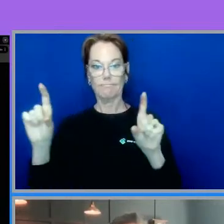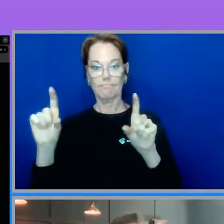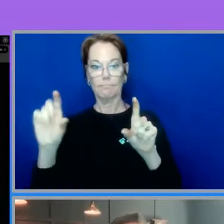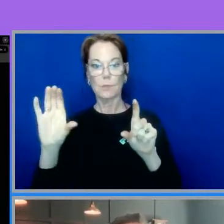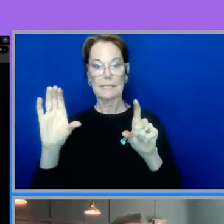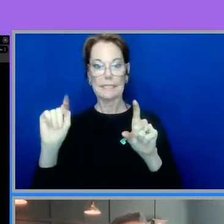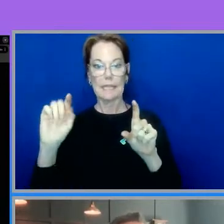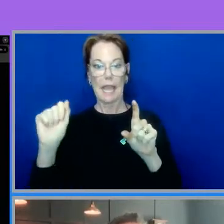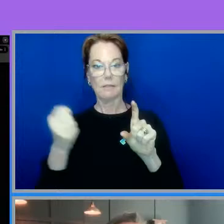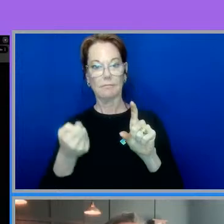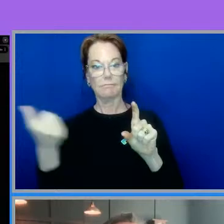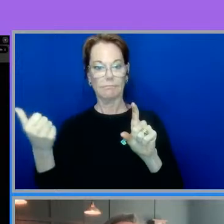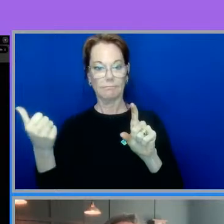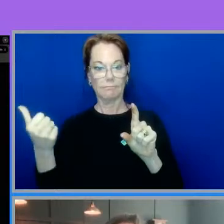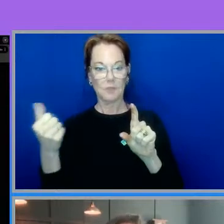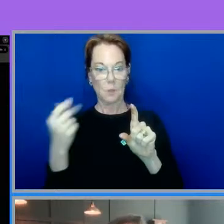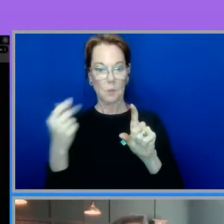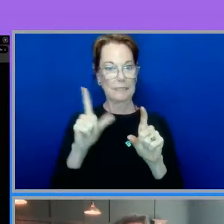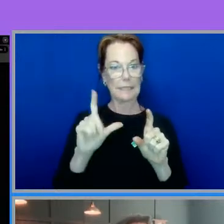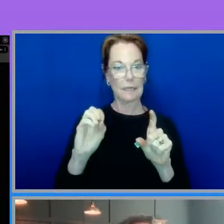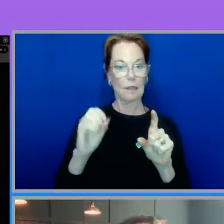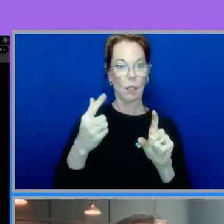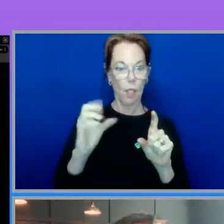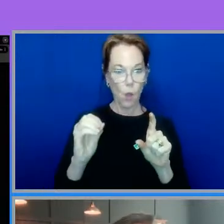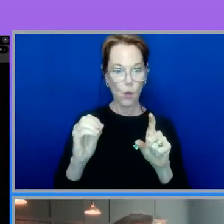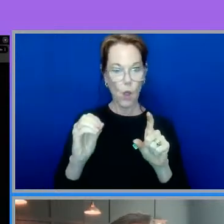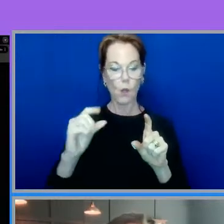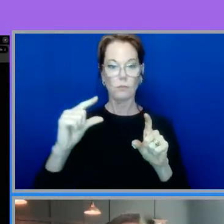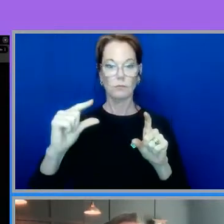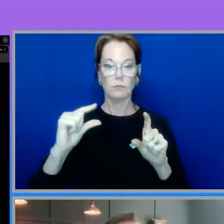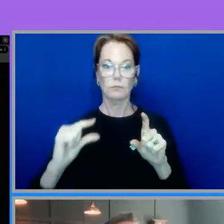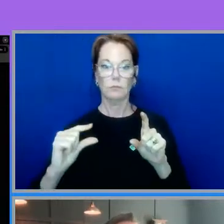removed that CTA. So we see logo home about pricing. However, in